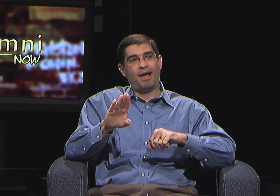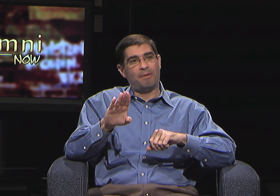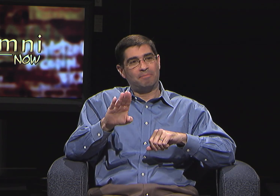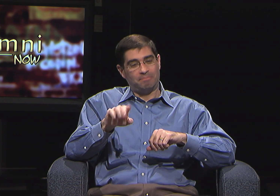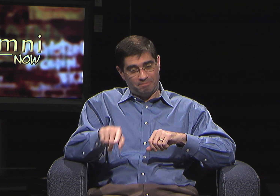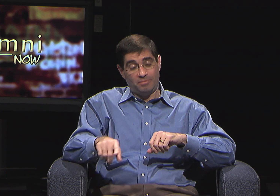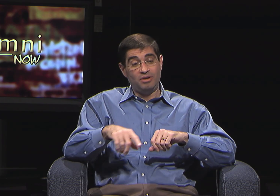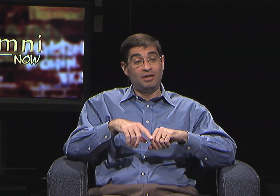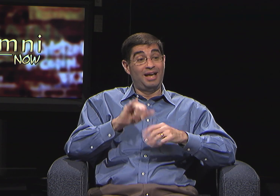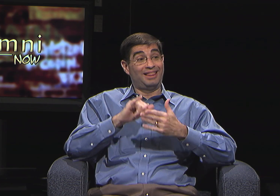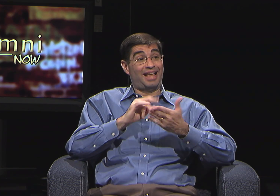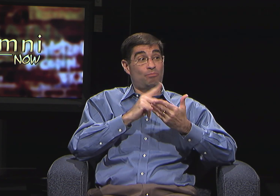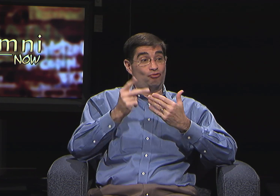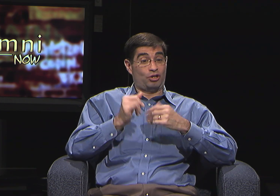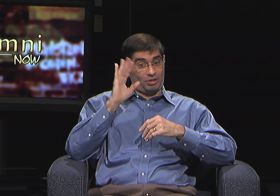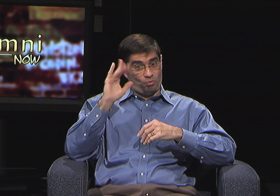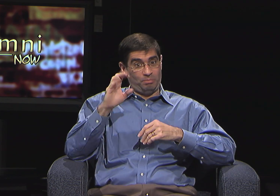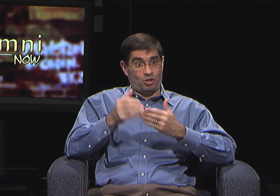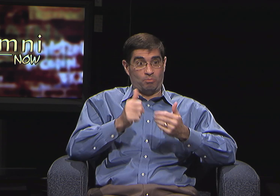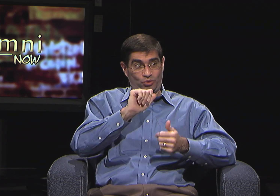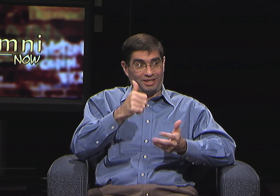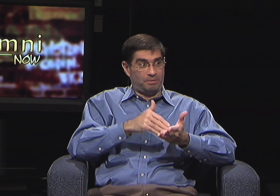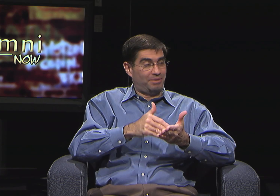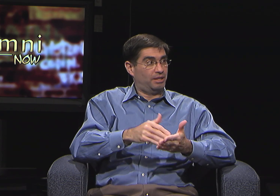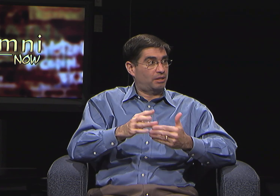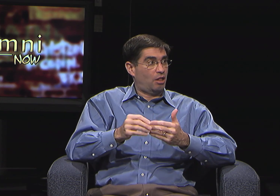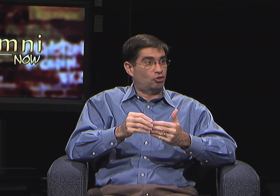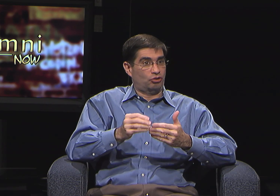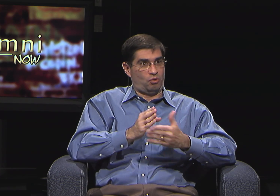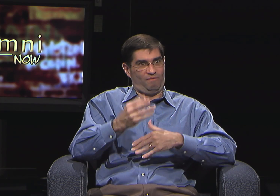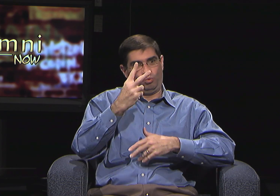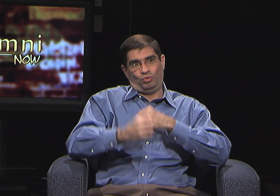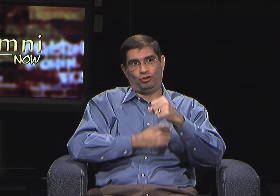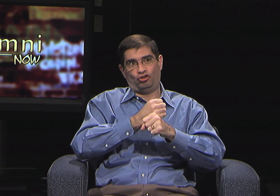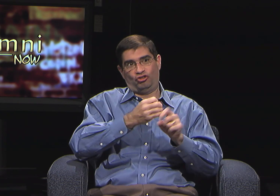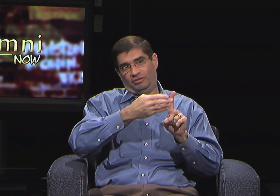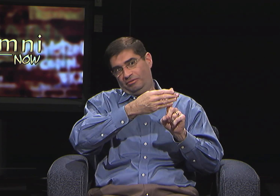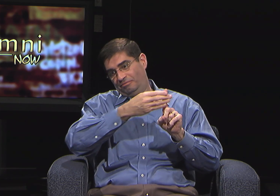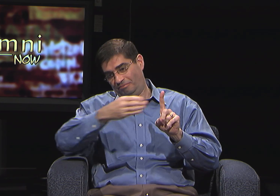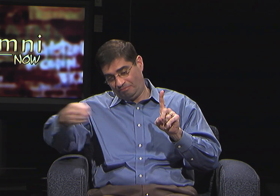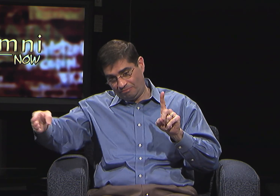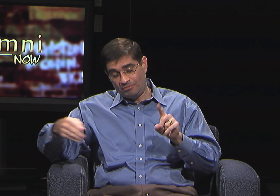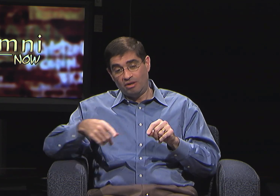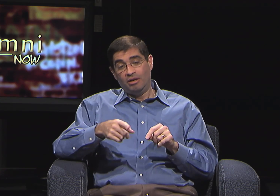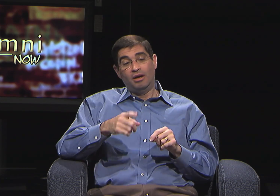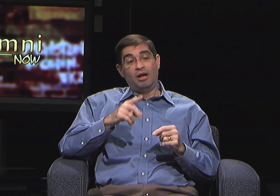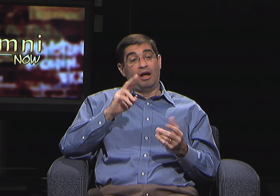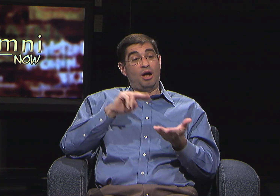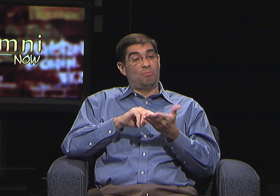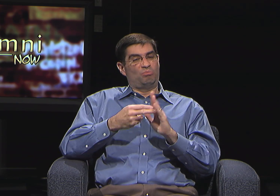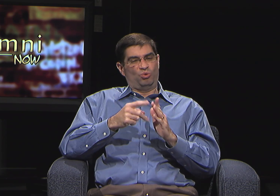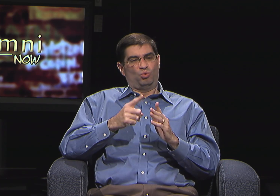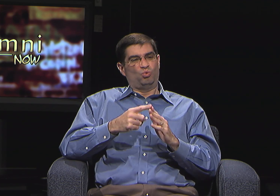It's going to be an almost-$10 million project over two years.